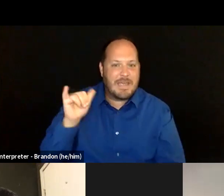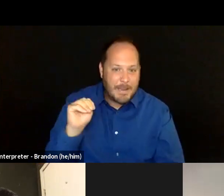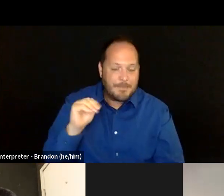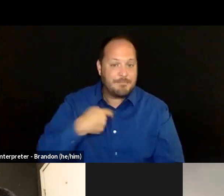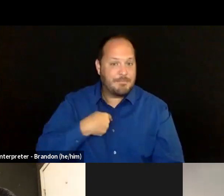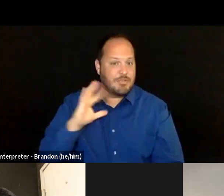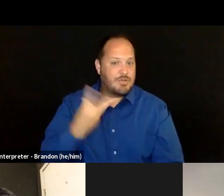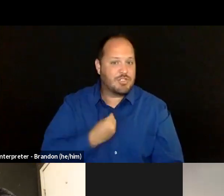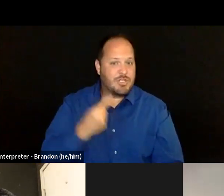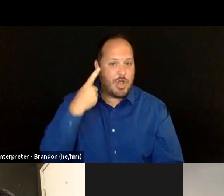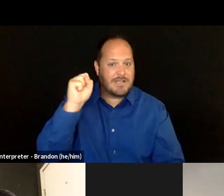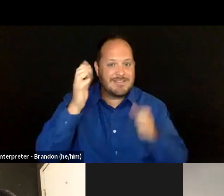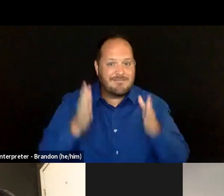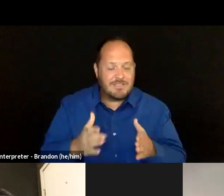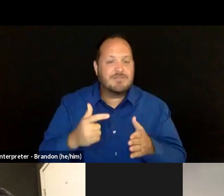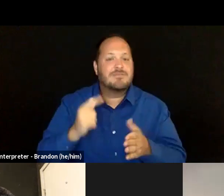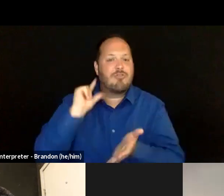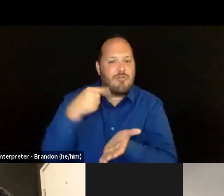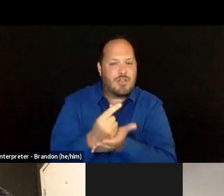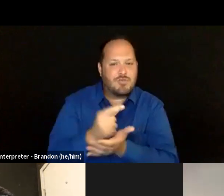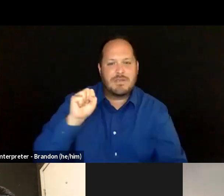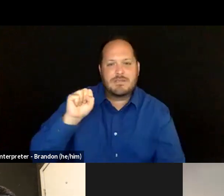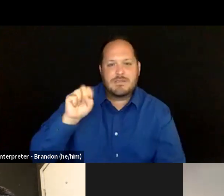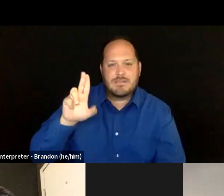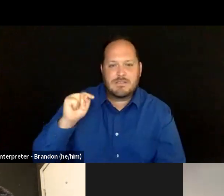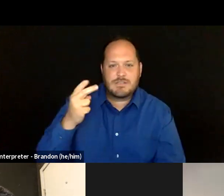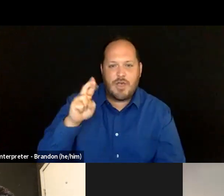Oregon that sought to do away with important protections for